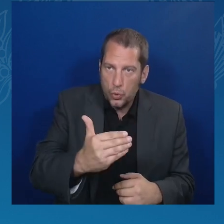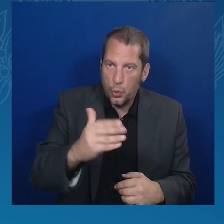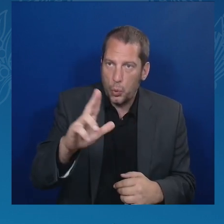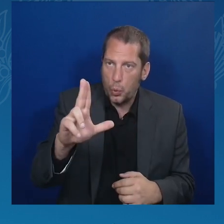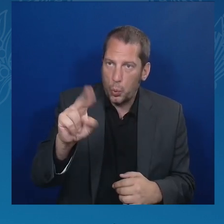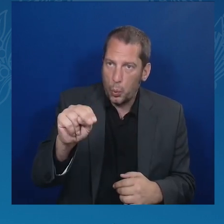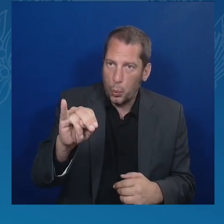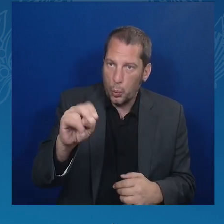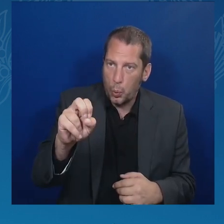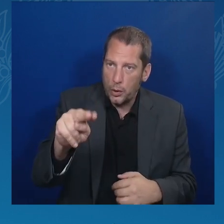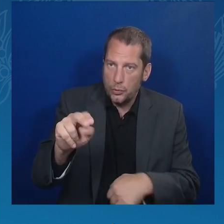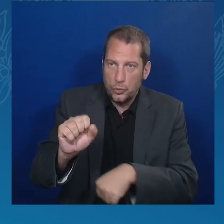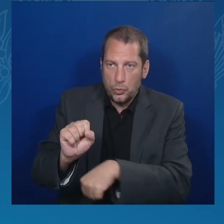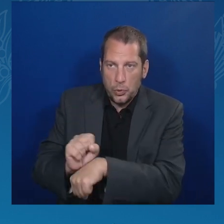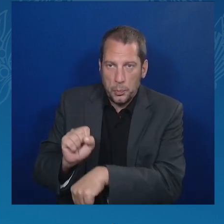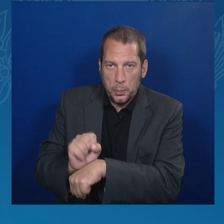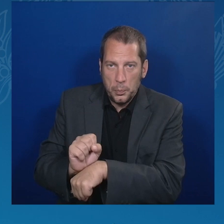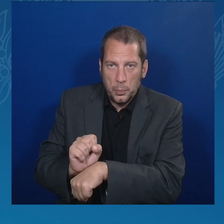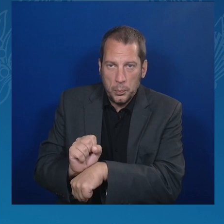and rebuild our economy.